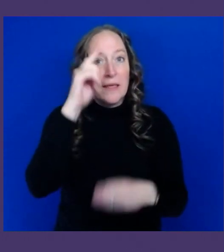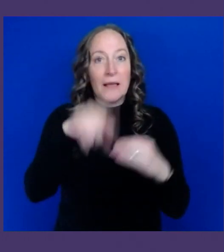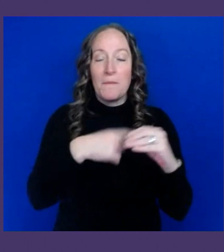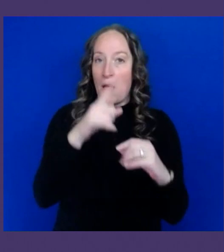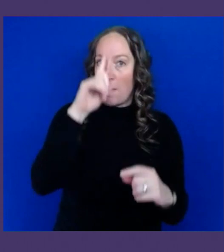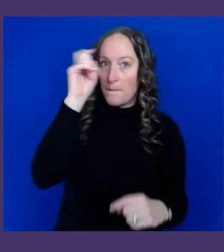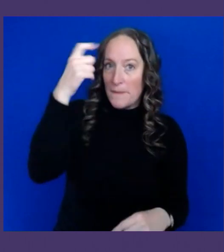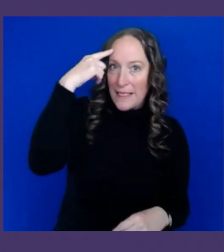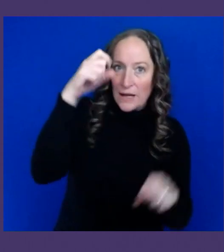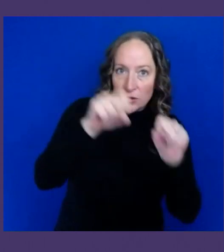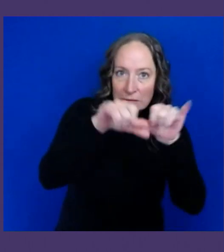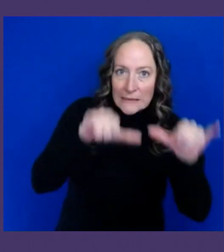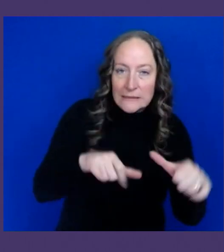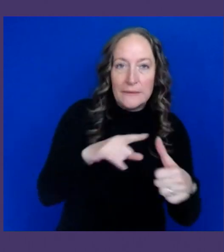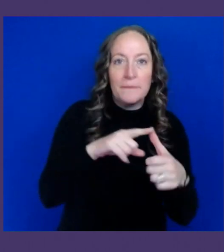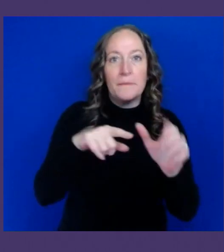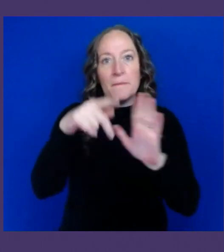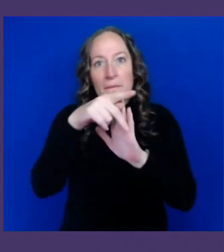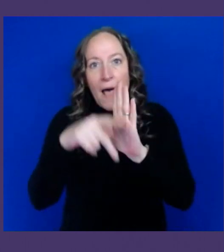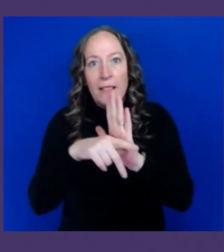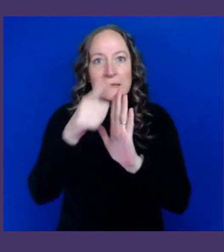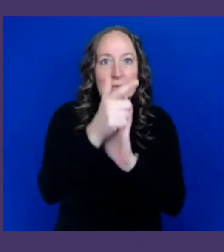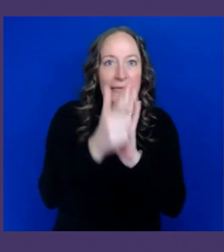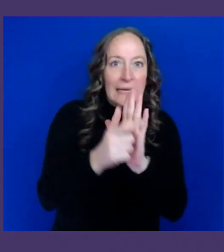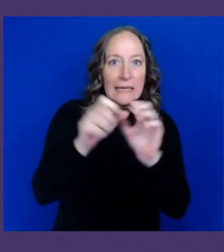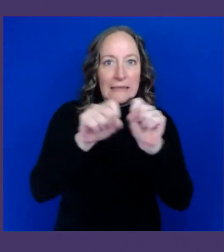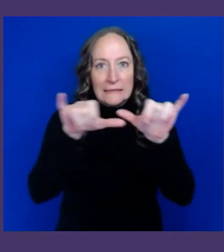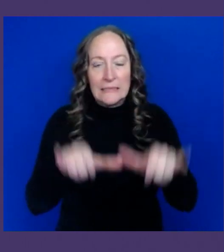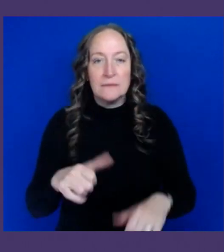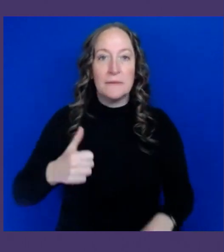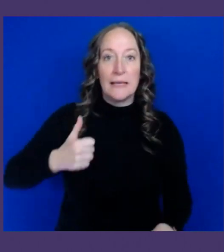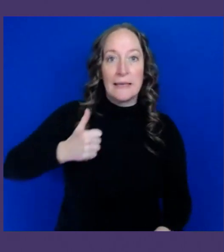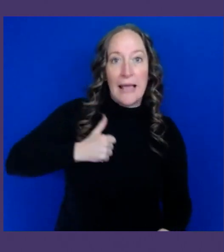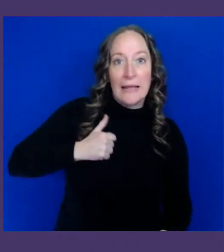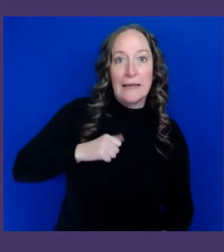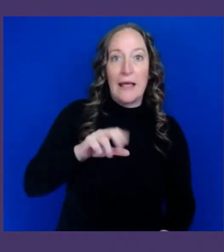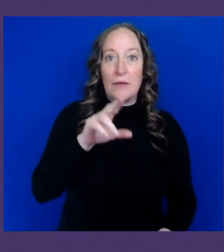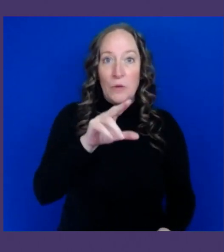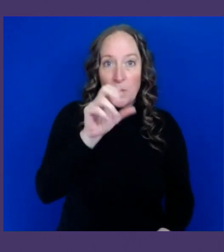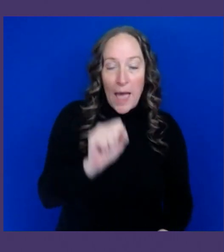the policy systems of countries like Canada, the United States, the United Kingdom, Australia,